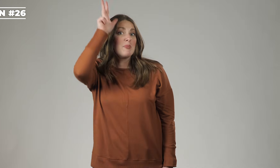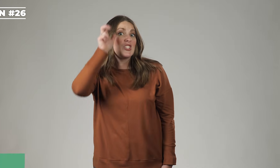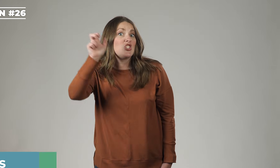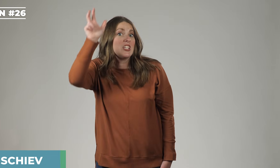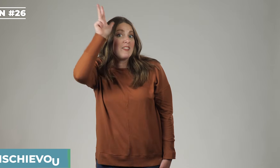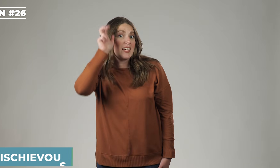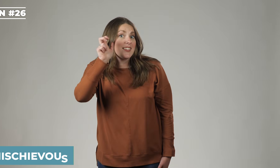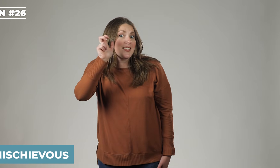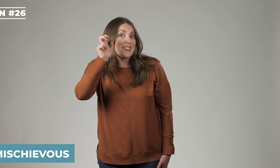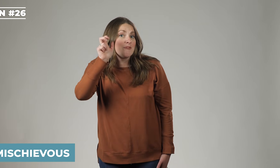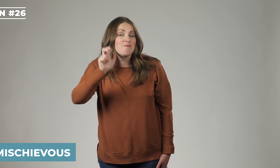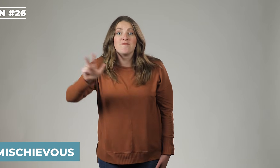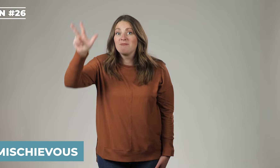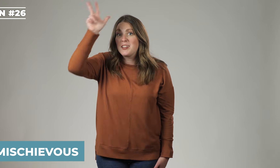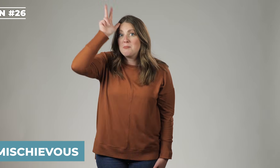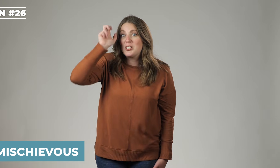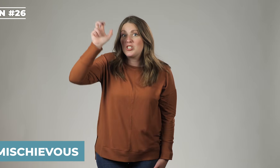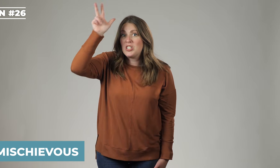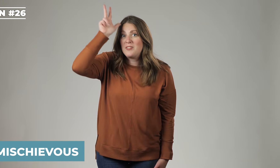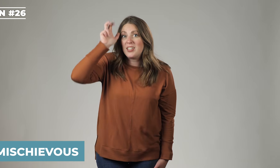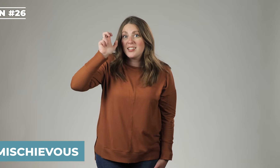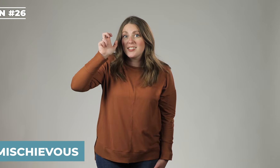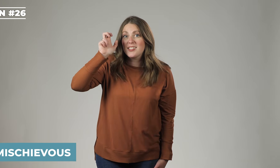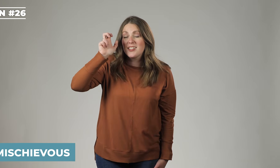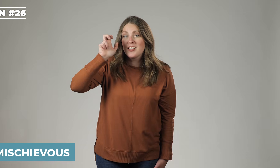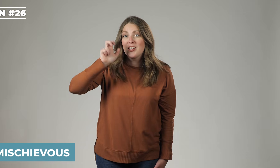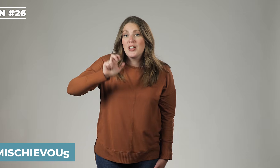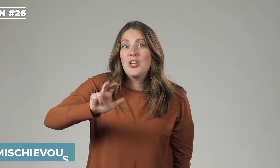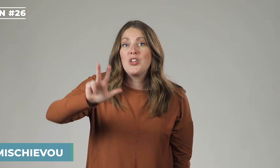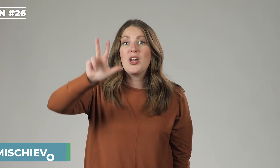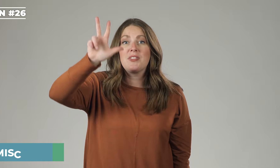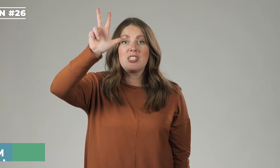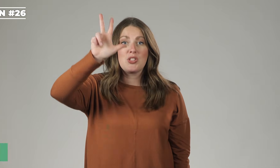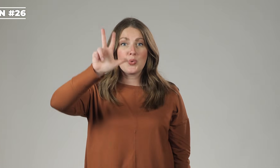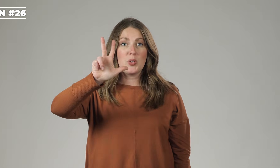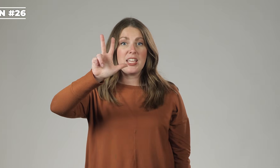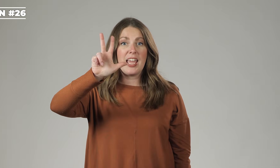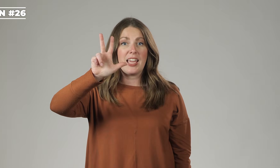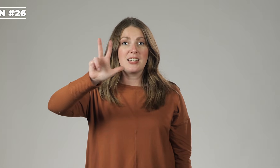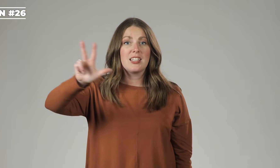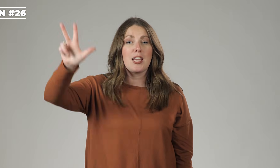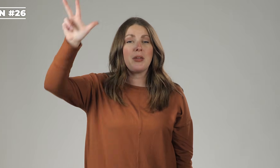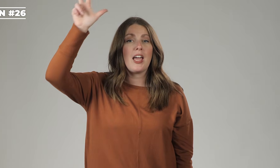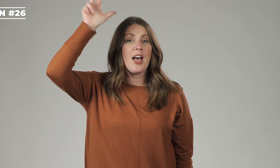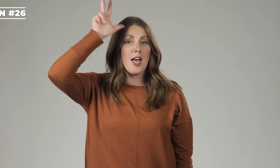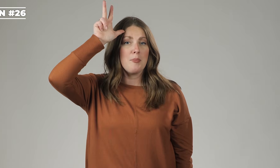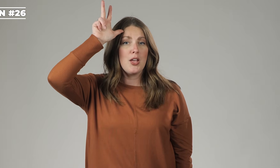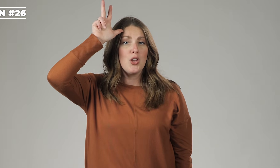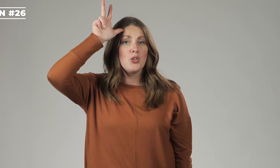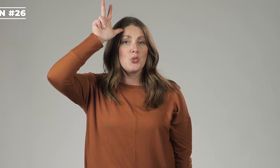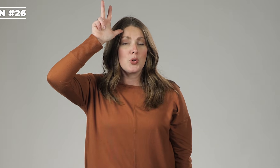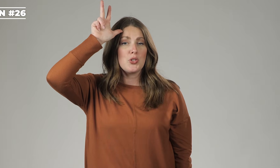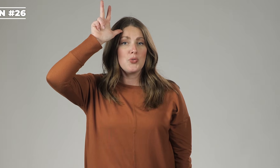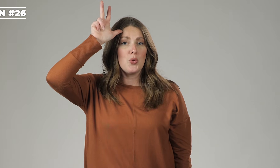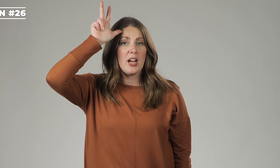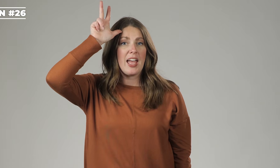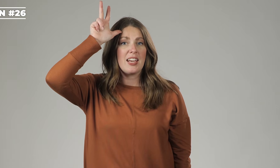Mischievous, mischievous. You have this three hand coming up towards your forehead